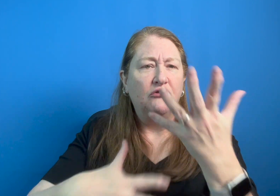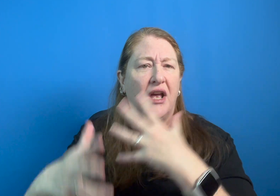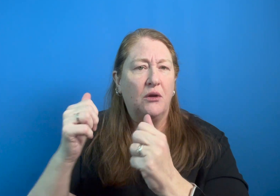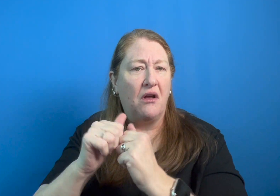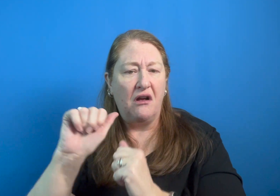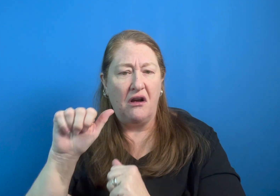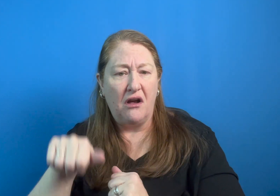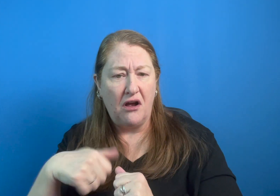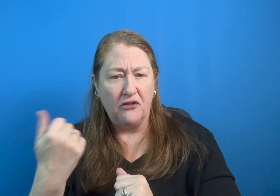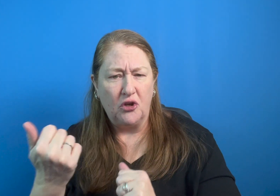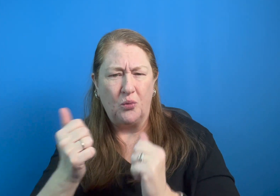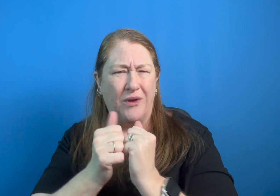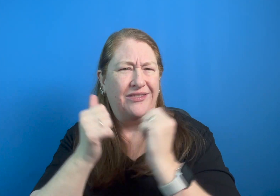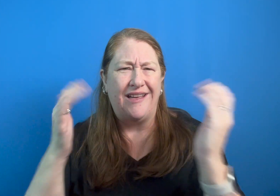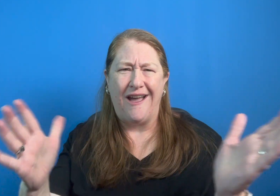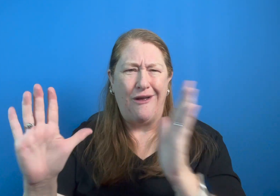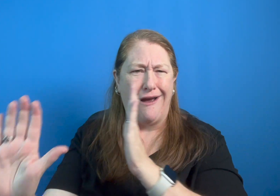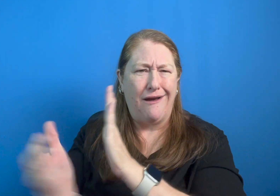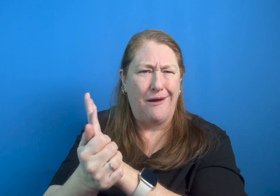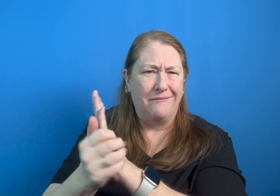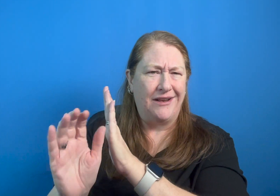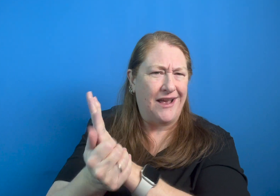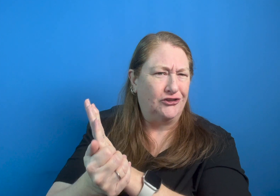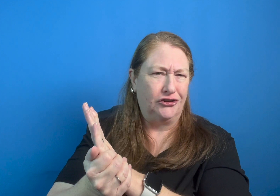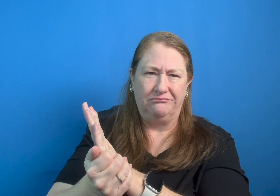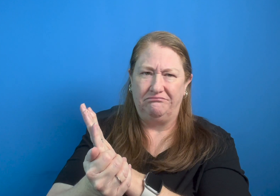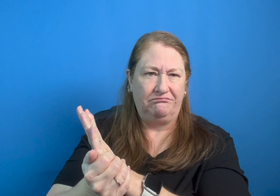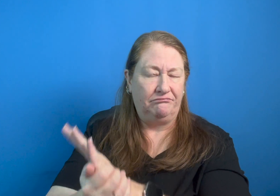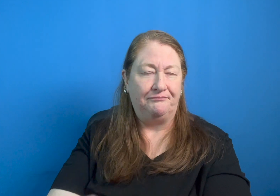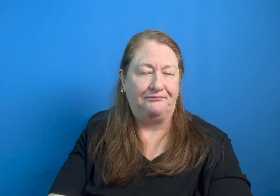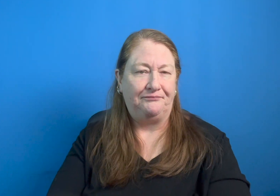and interact with others without the need for accommodations.